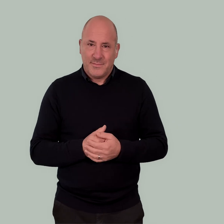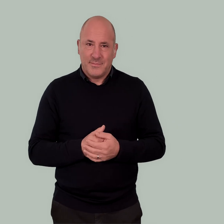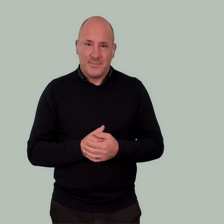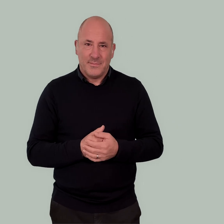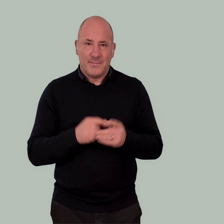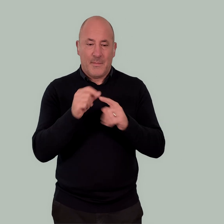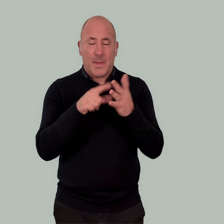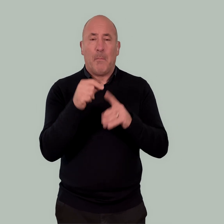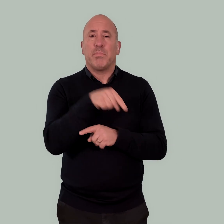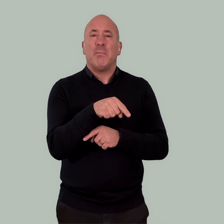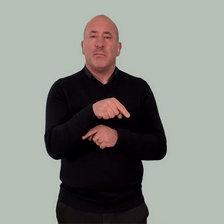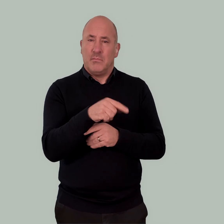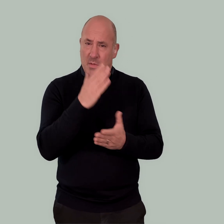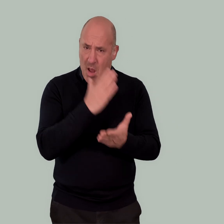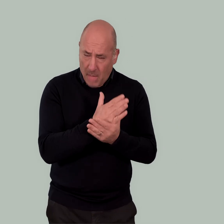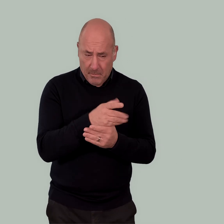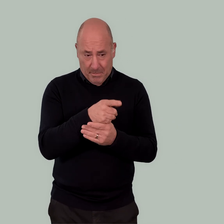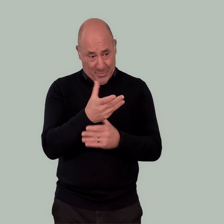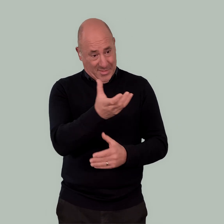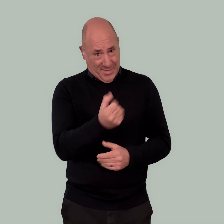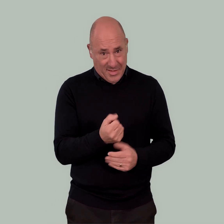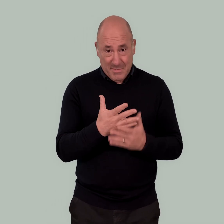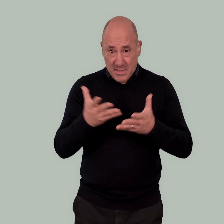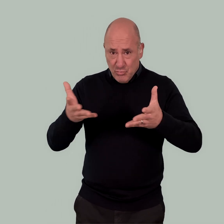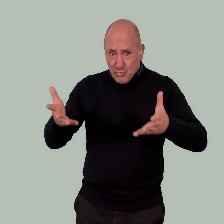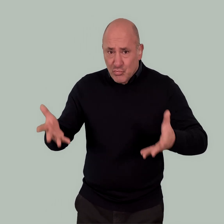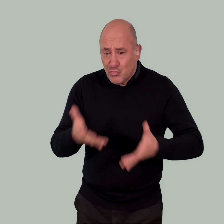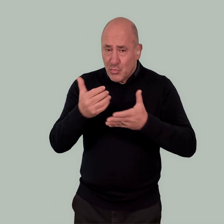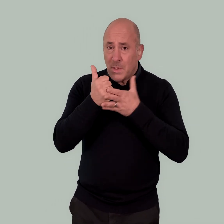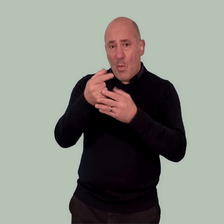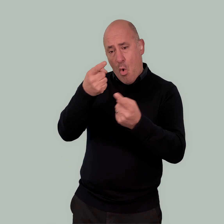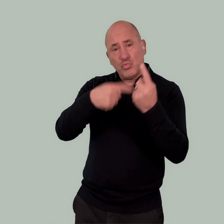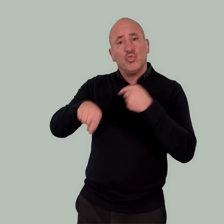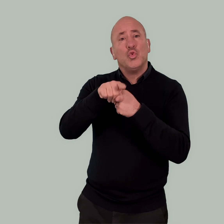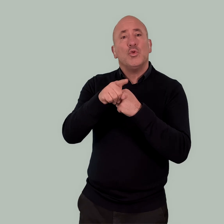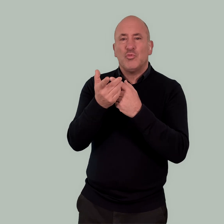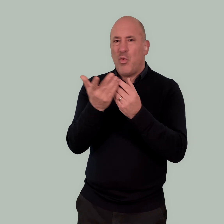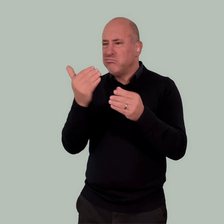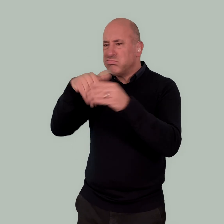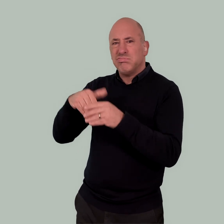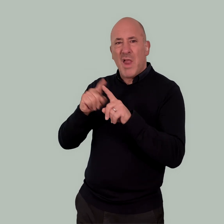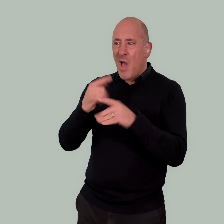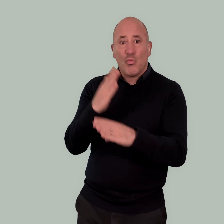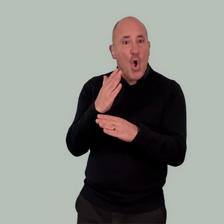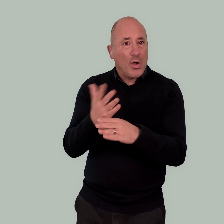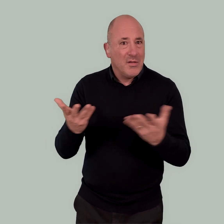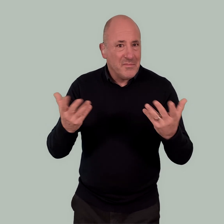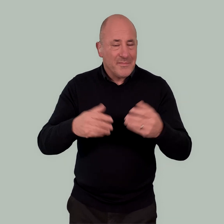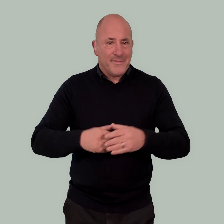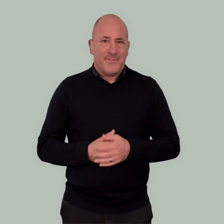The role of PIP in enabling and supporting people to do meaningful activity, including employment